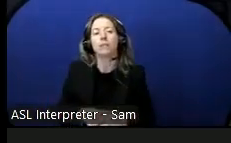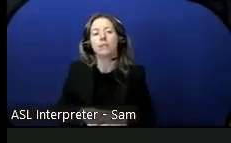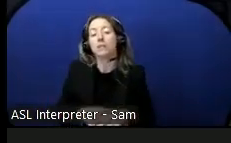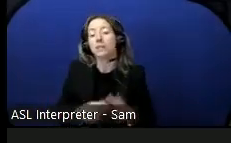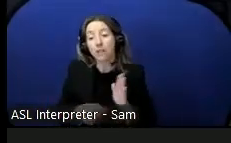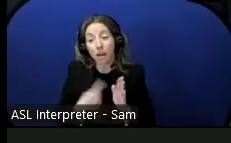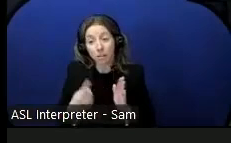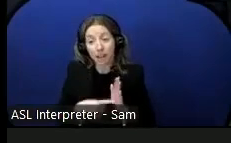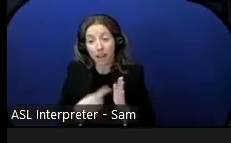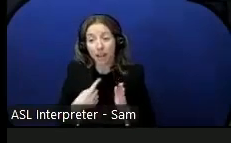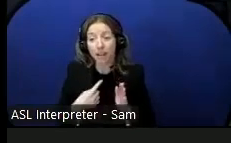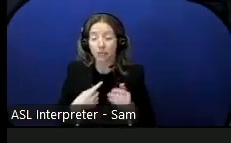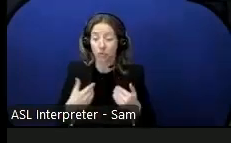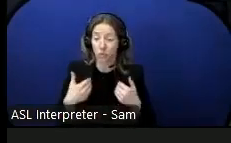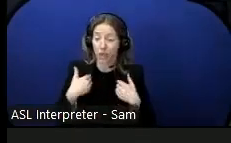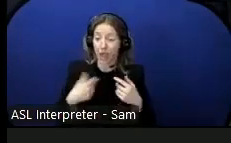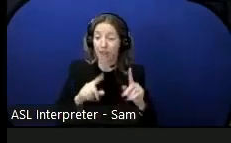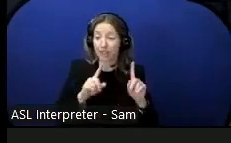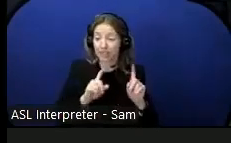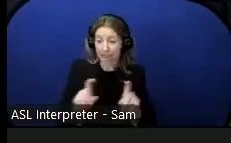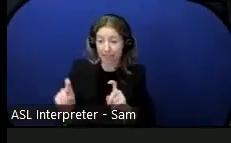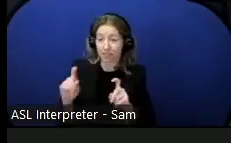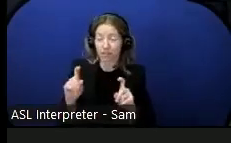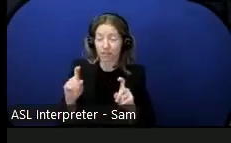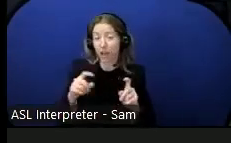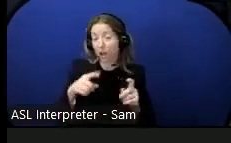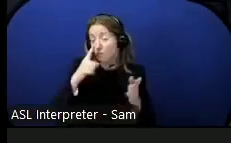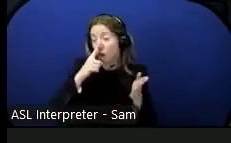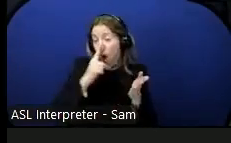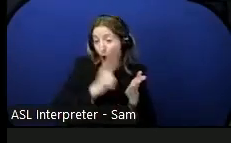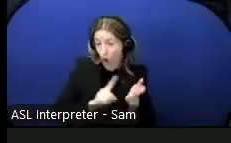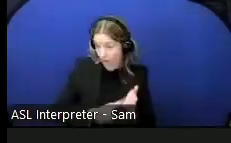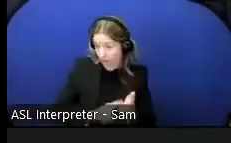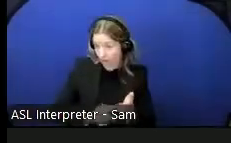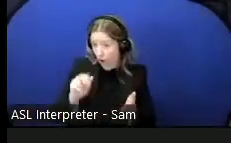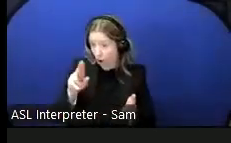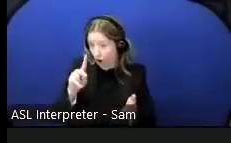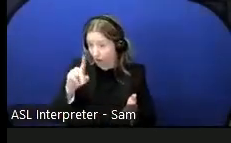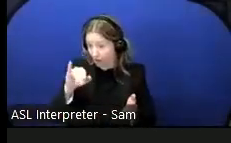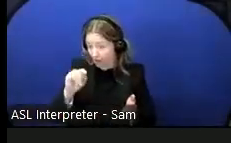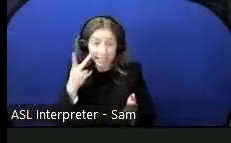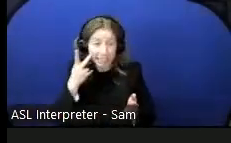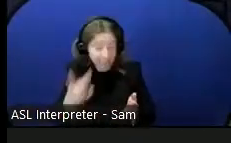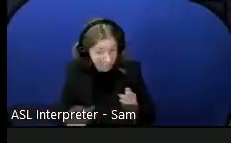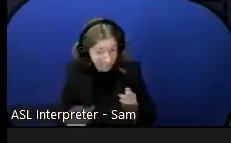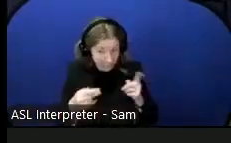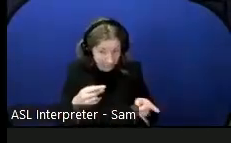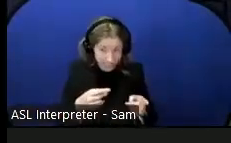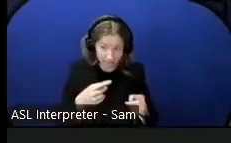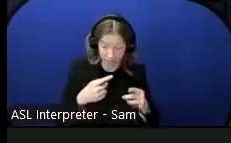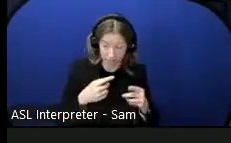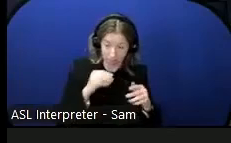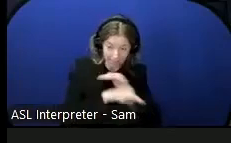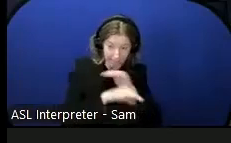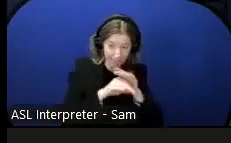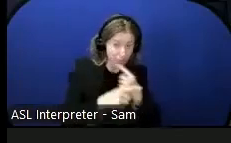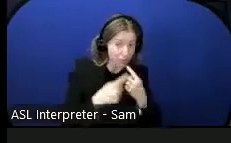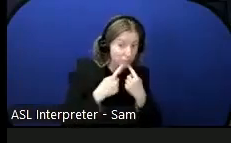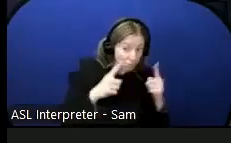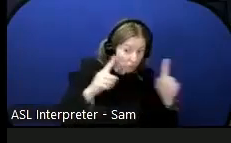of automation and manual audits. That is a viable path. We do want to see human oversight on everything. We want to have users living with disabilities